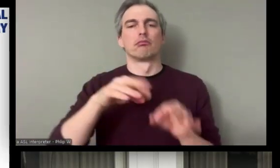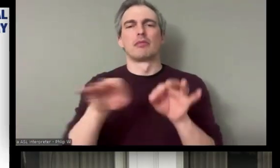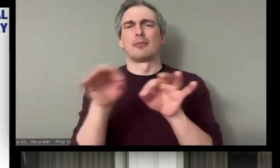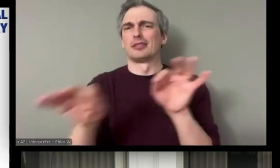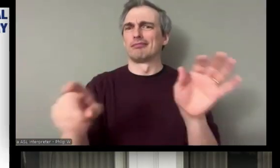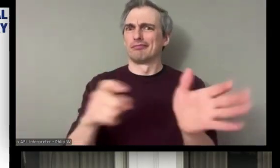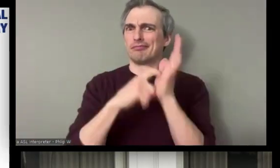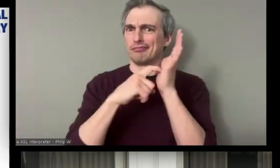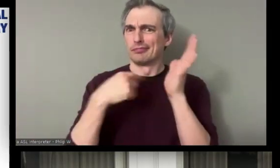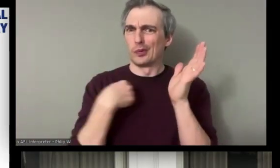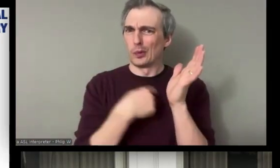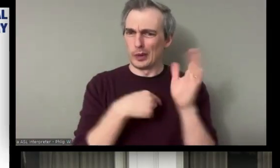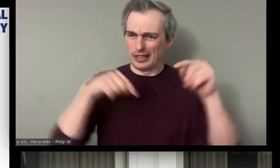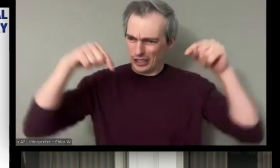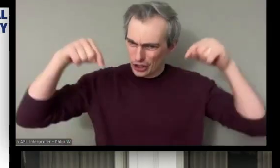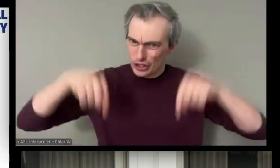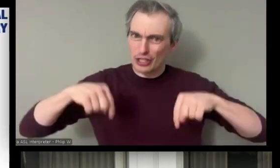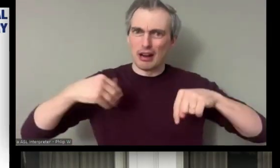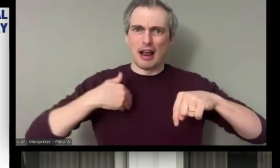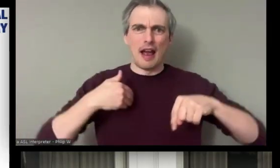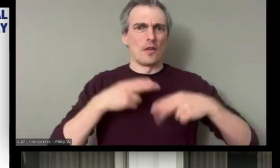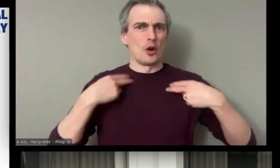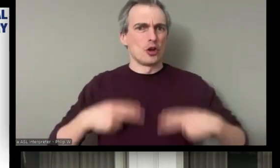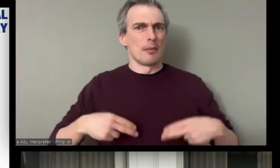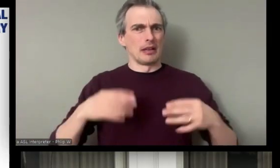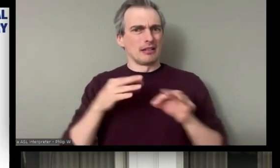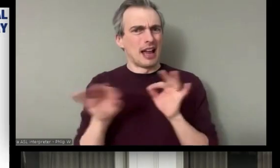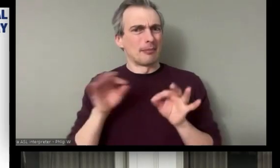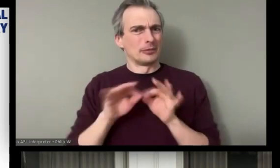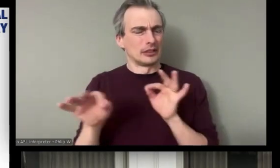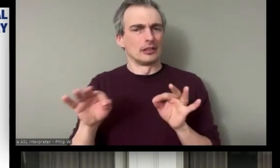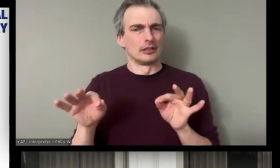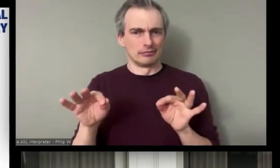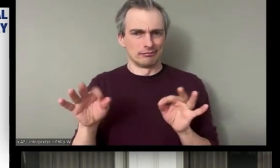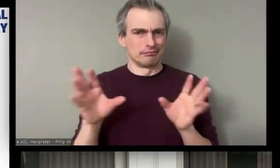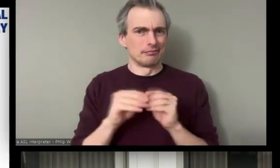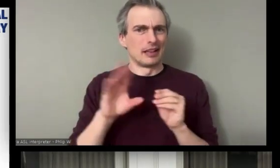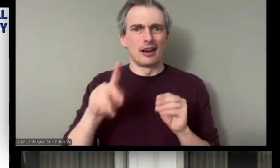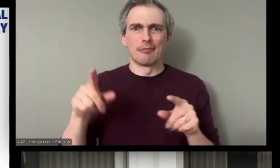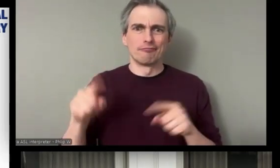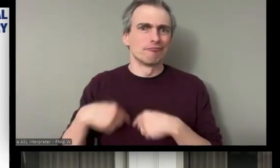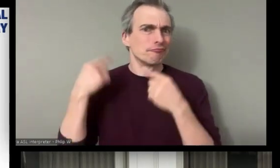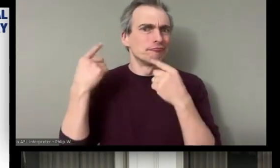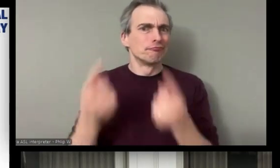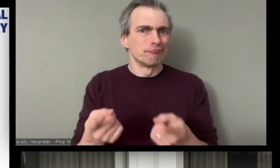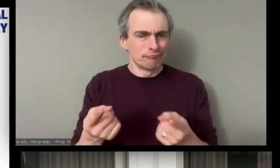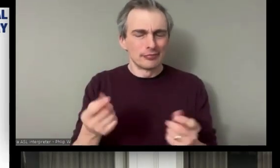And I think the thing with Horizon Worlds... I'm happy that we have the accessibility feature for captions.